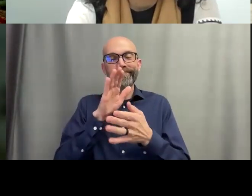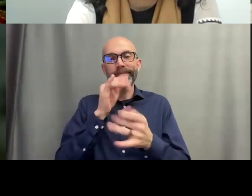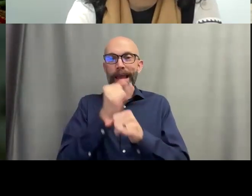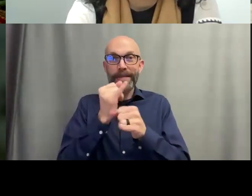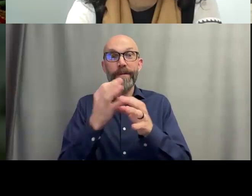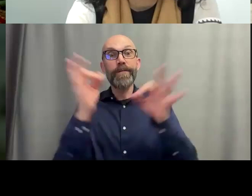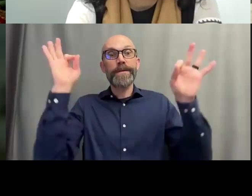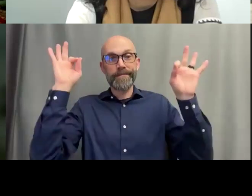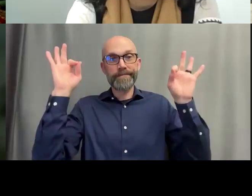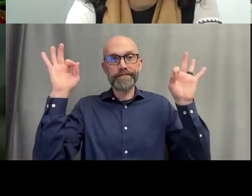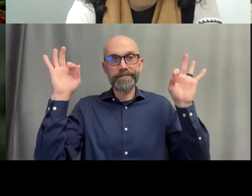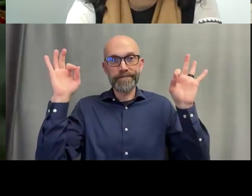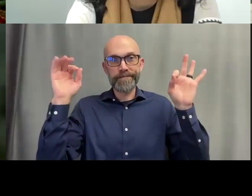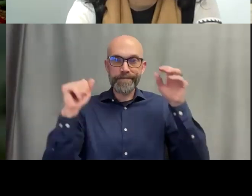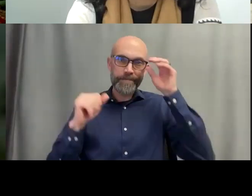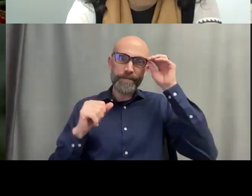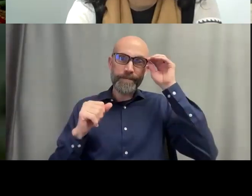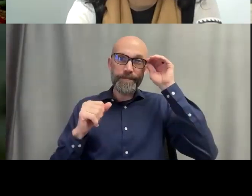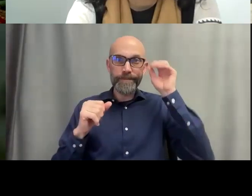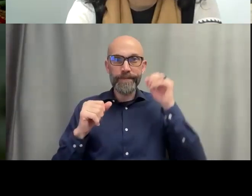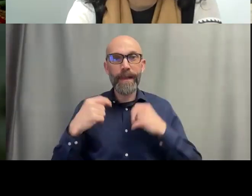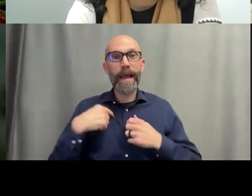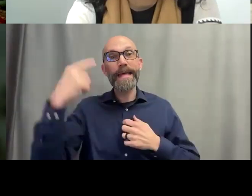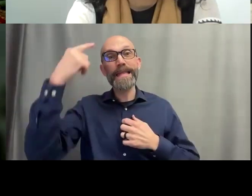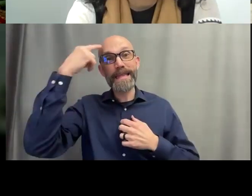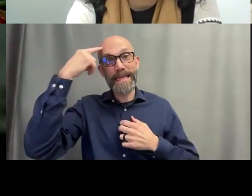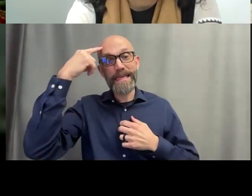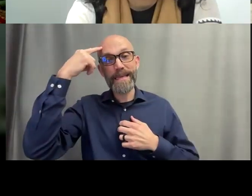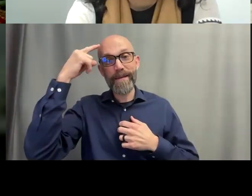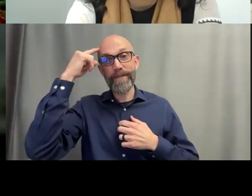So, and I think, you know, for English,